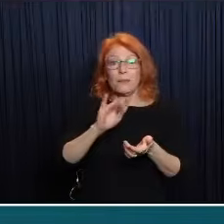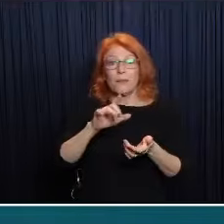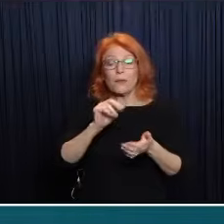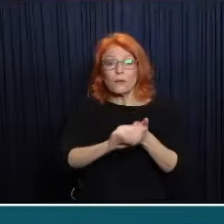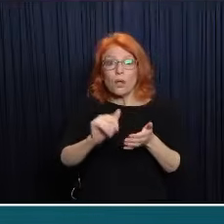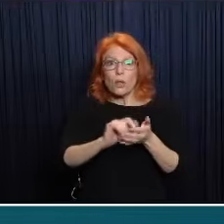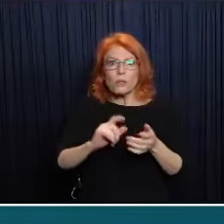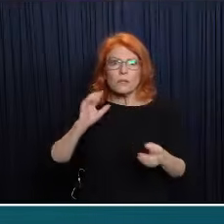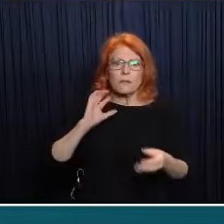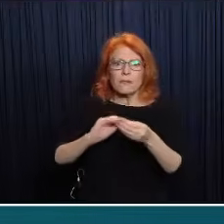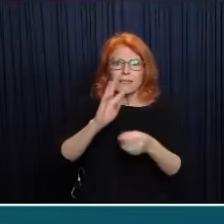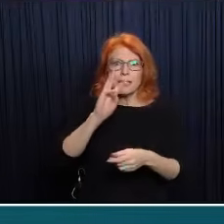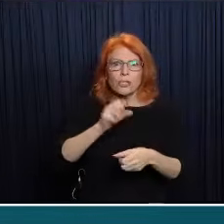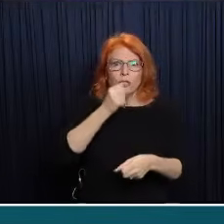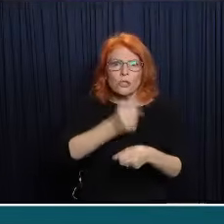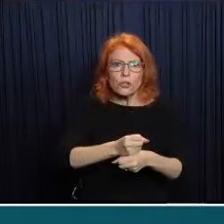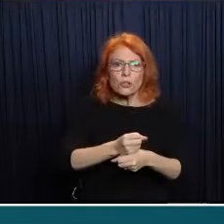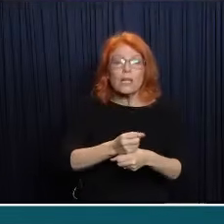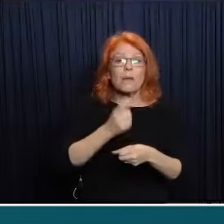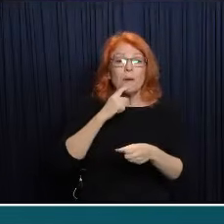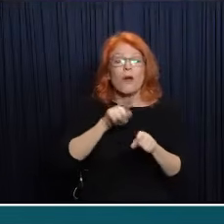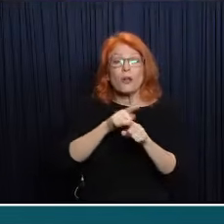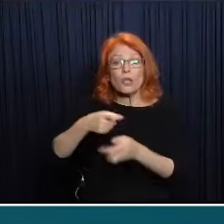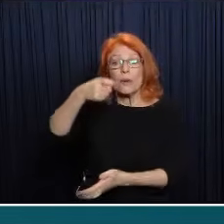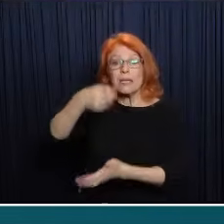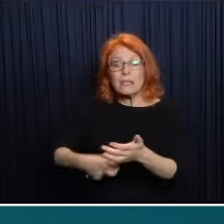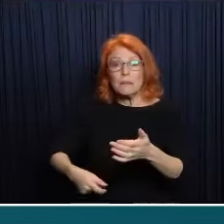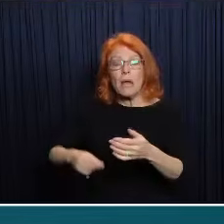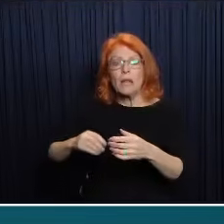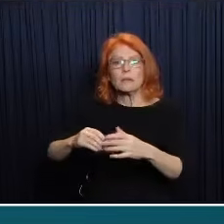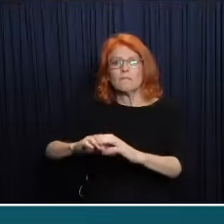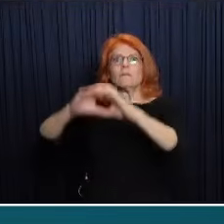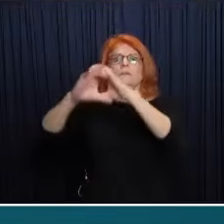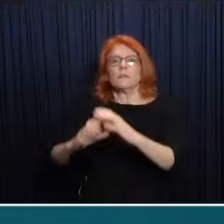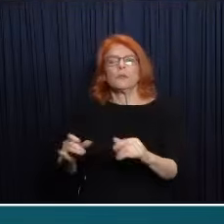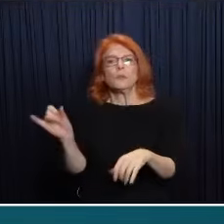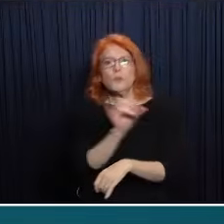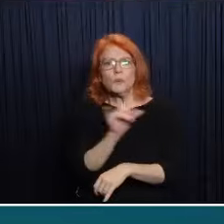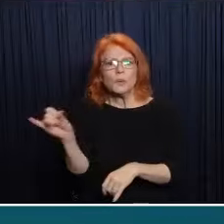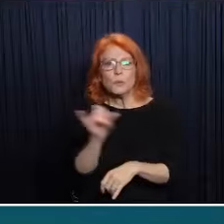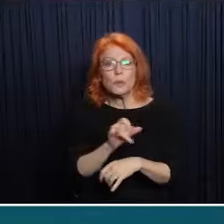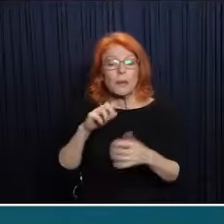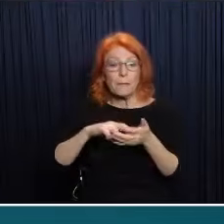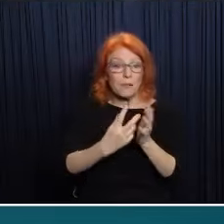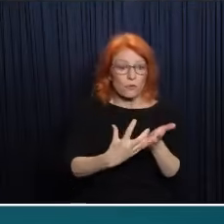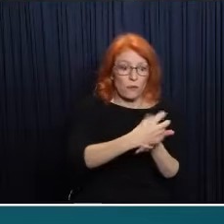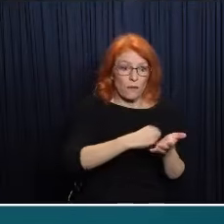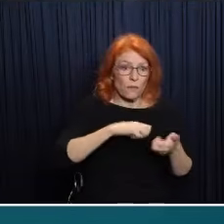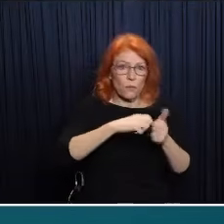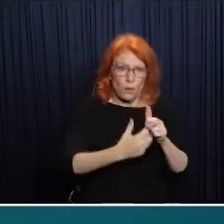ALONE, WE HAVE GROWN REVENUES $10 BILLION IN SIX YEARS. UNFORTUNATELY, WE'VE GROWN THE